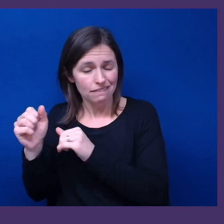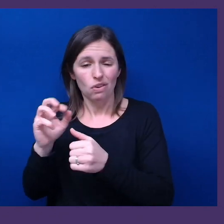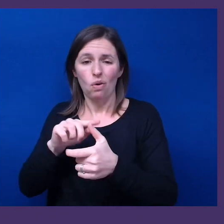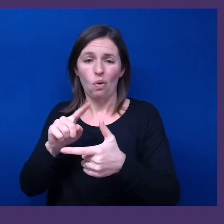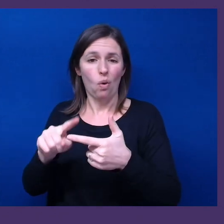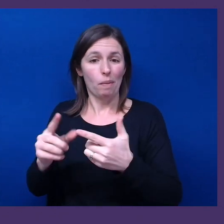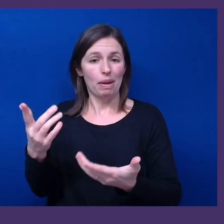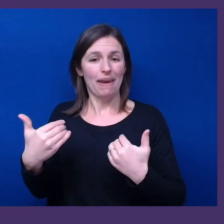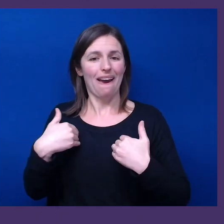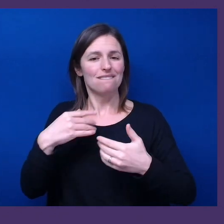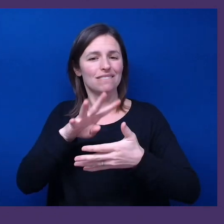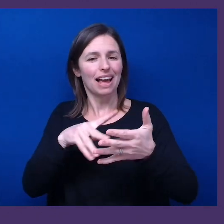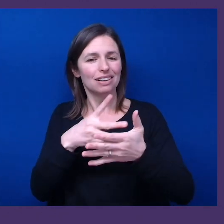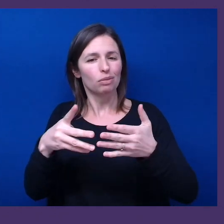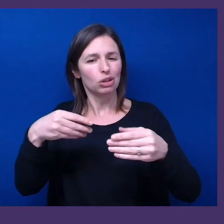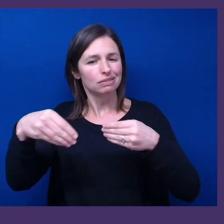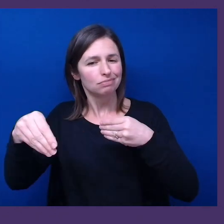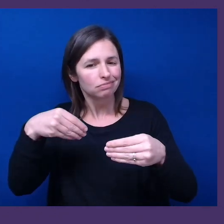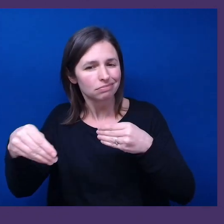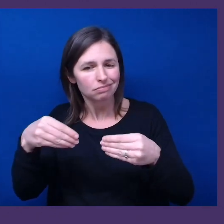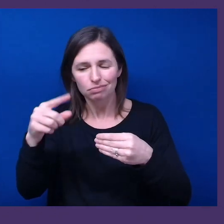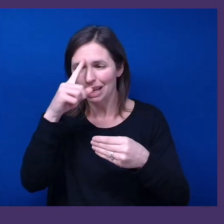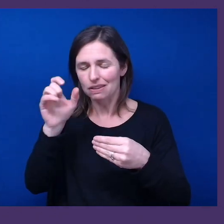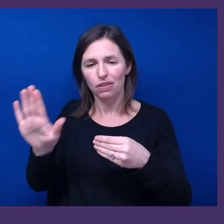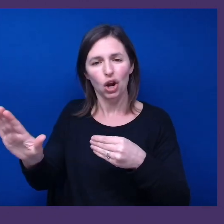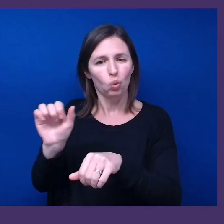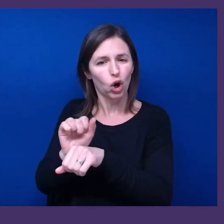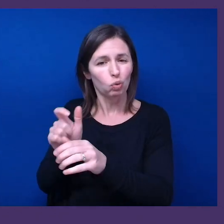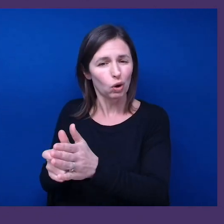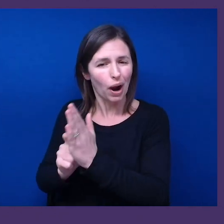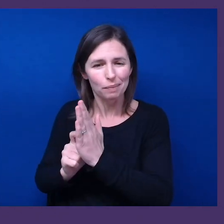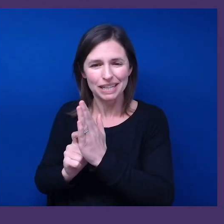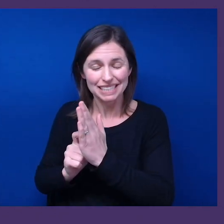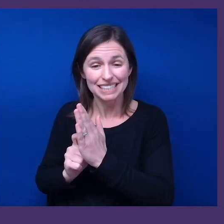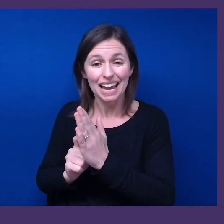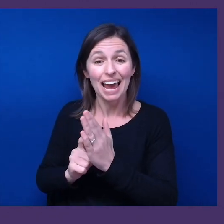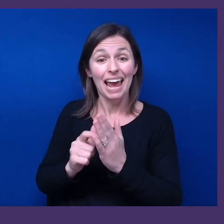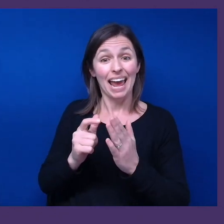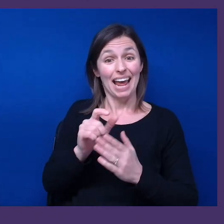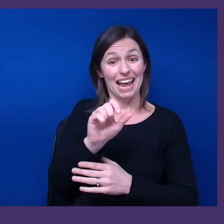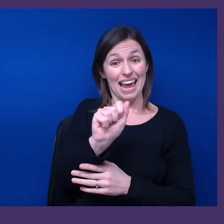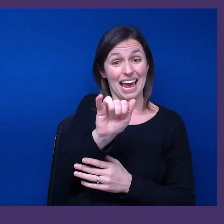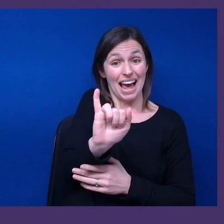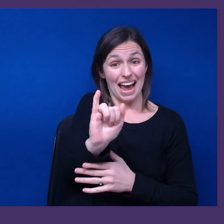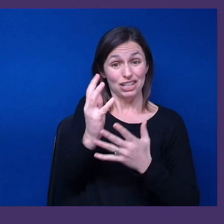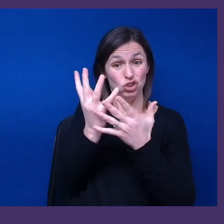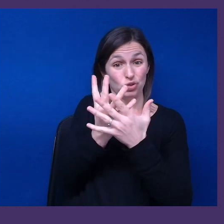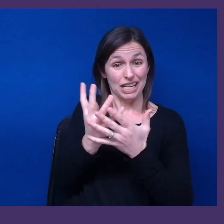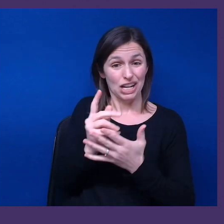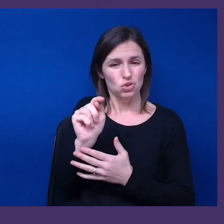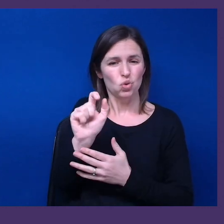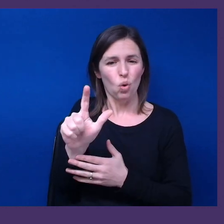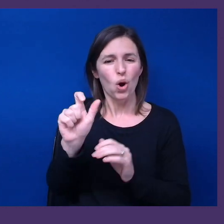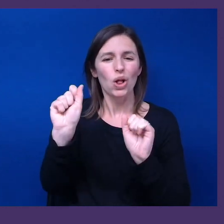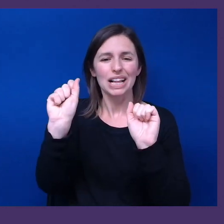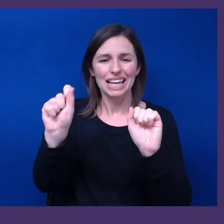these tools can perpetuate discrimination by equating uninterrupted work histories with competence.